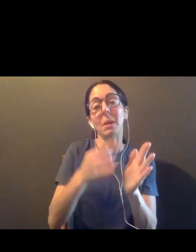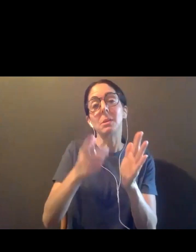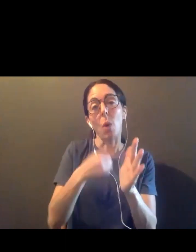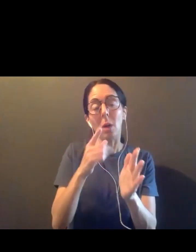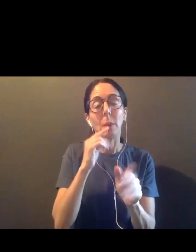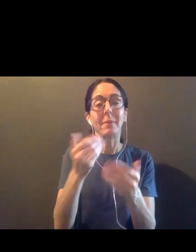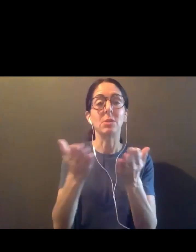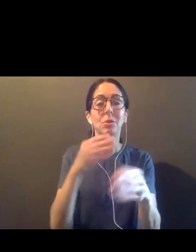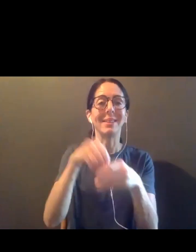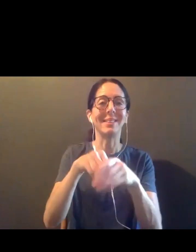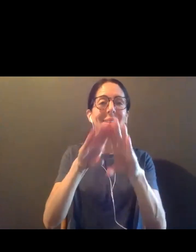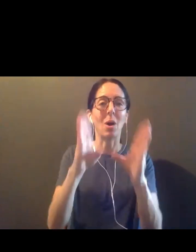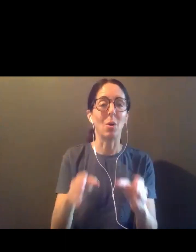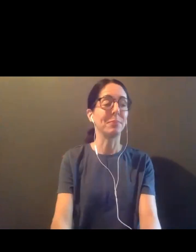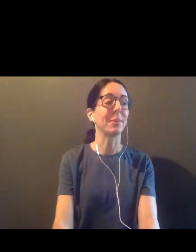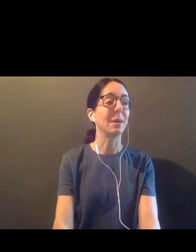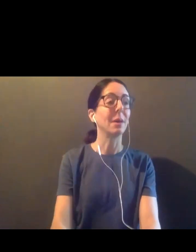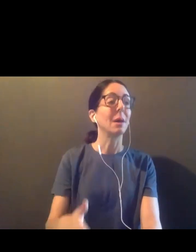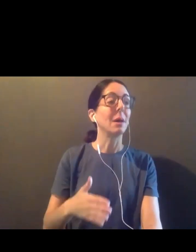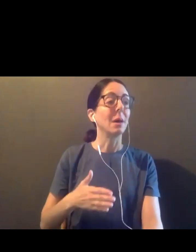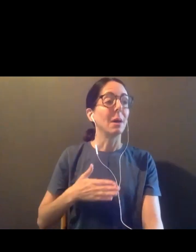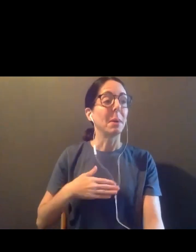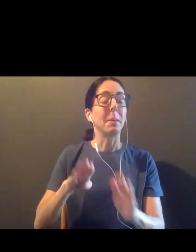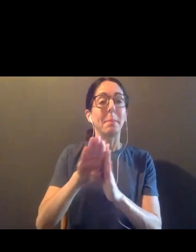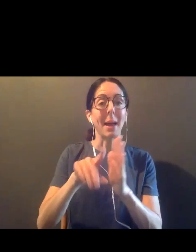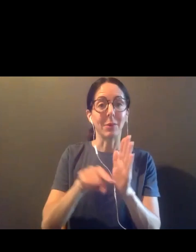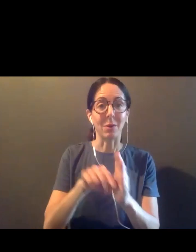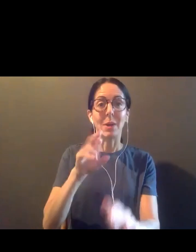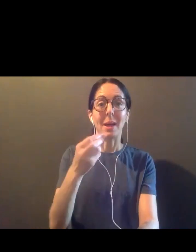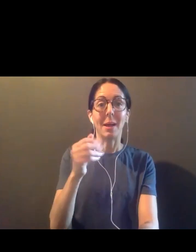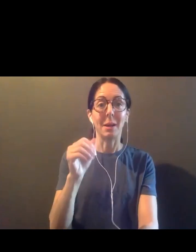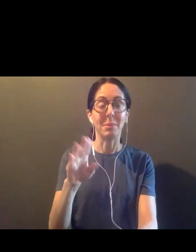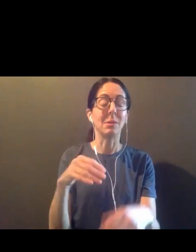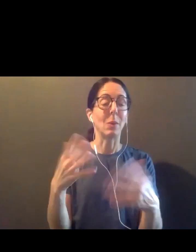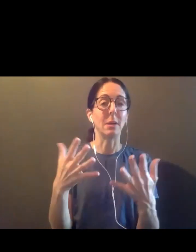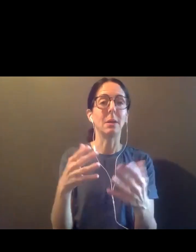My roots in Pediatric Rehabilitation Sciences began as a knowledge translation specialist